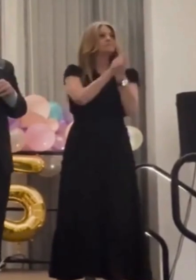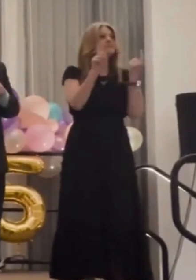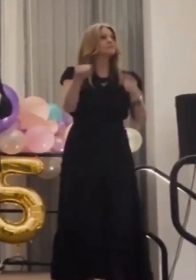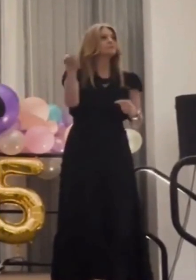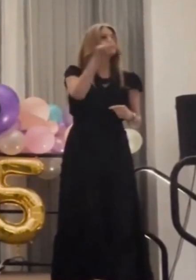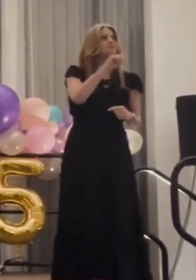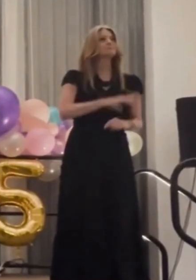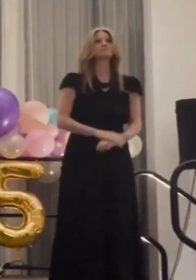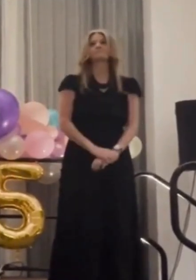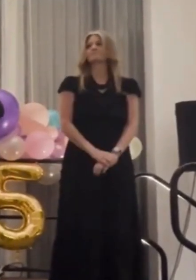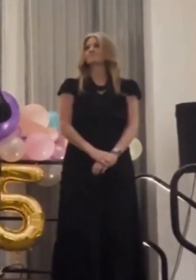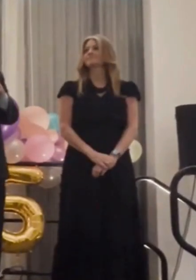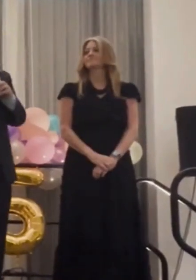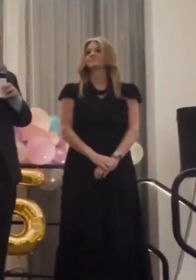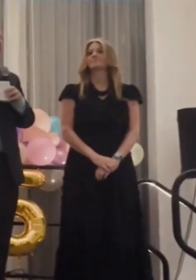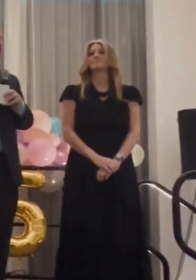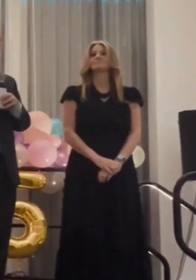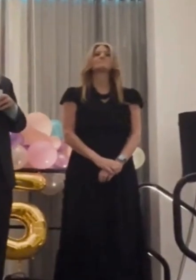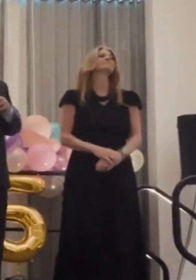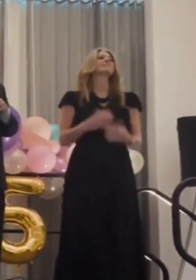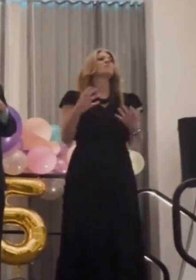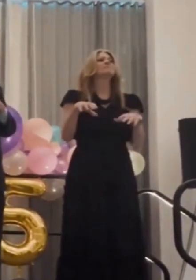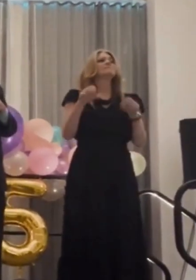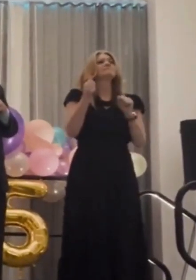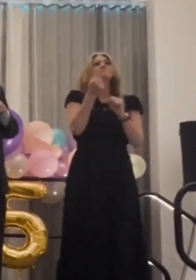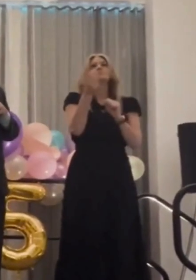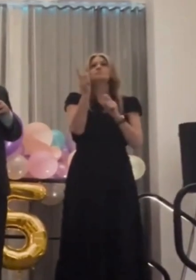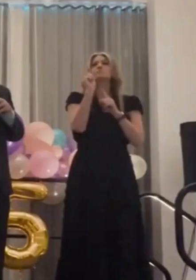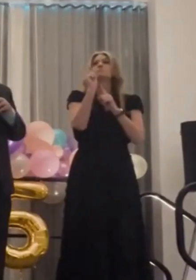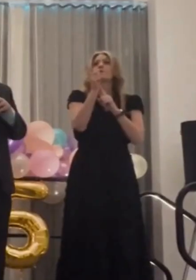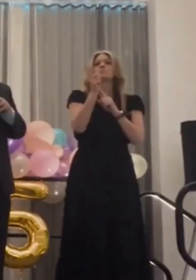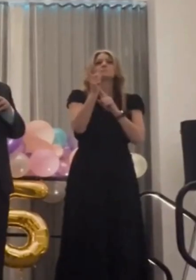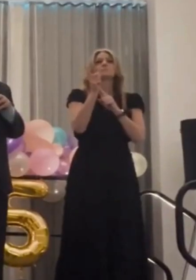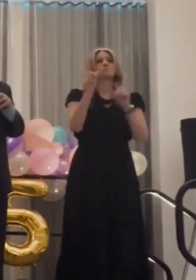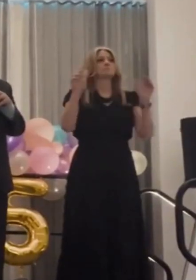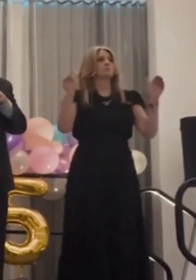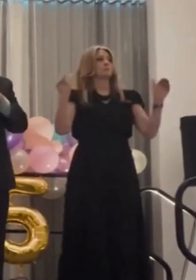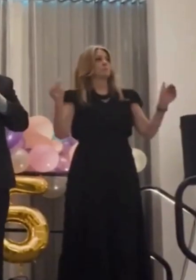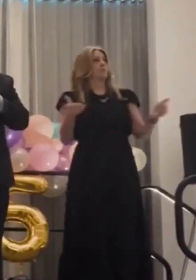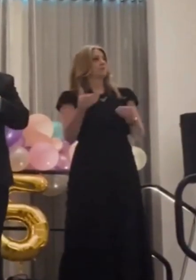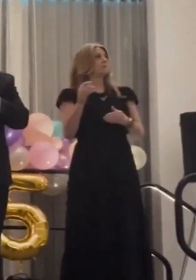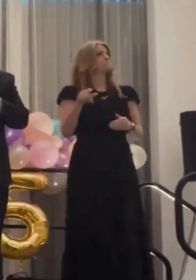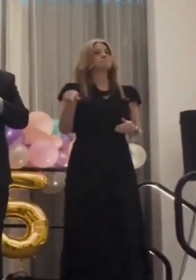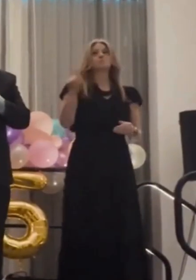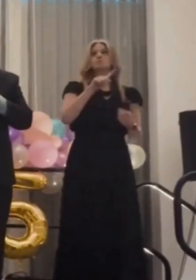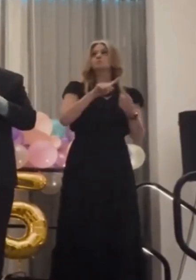I just wanted to take a few minutes and welcome you to this amazing celebration